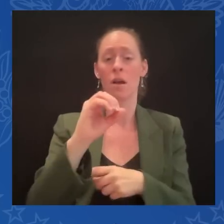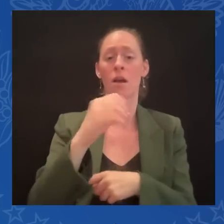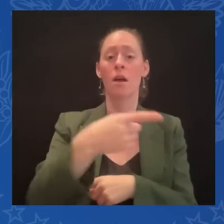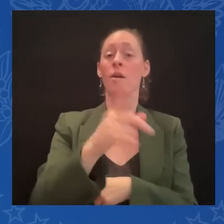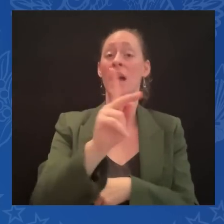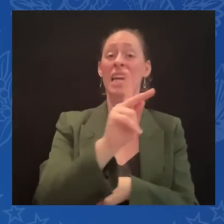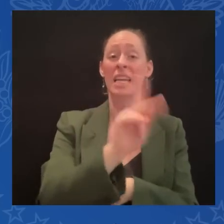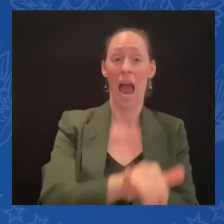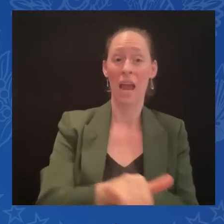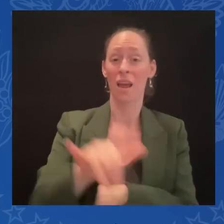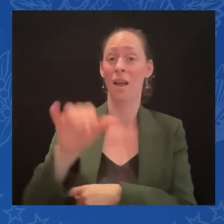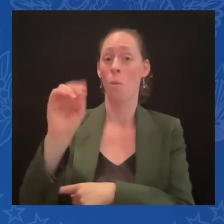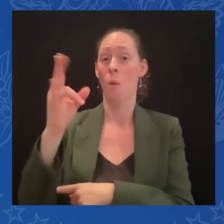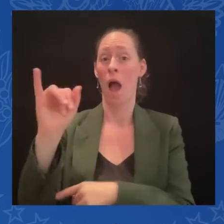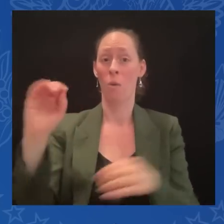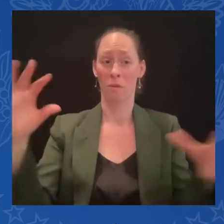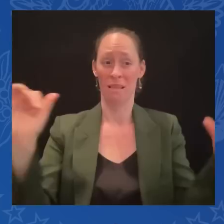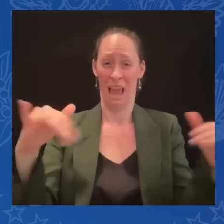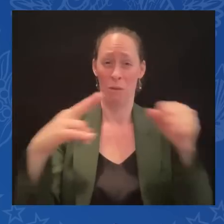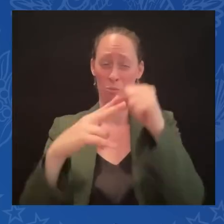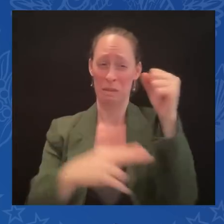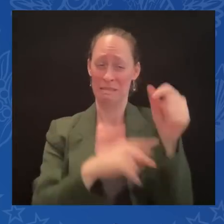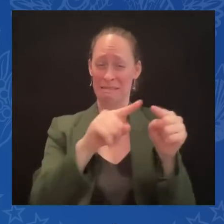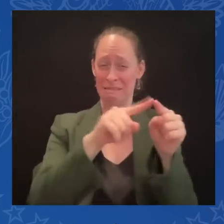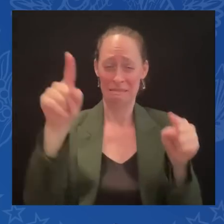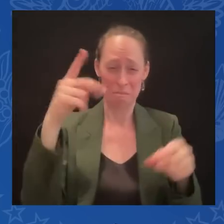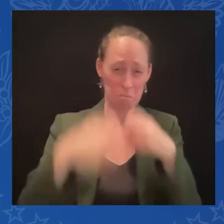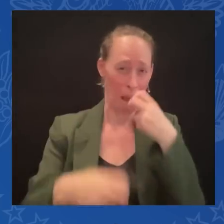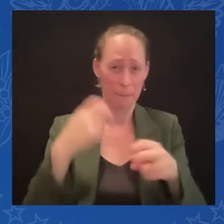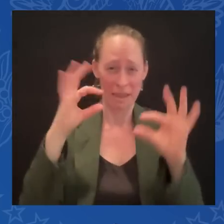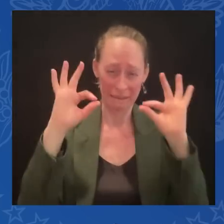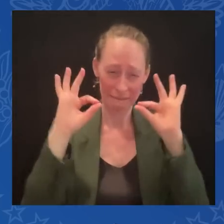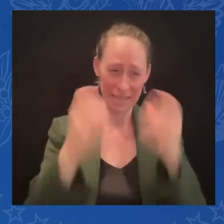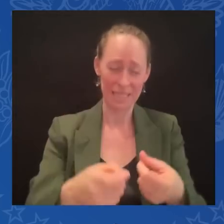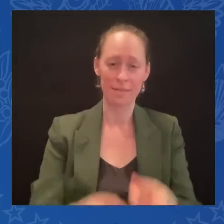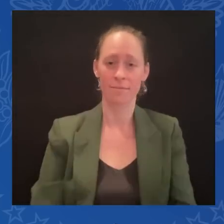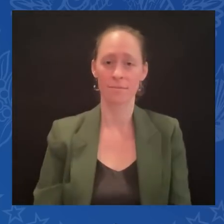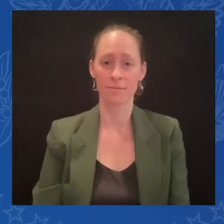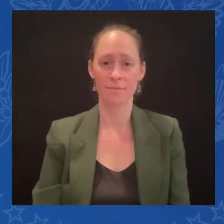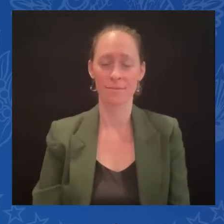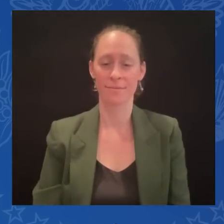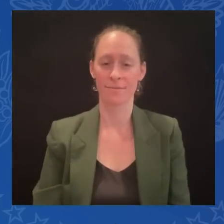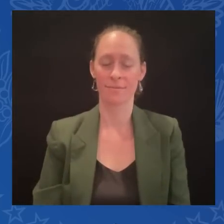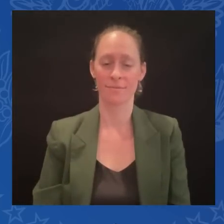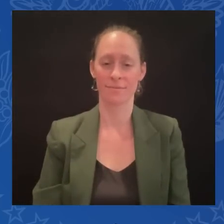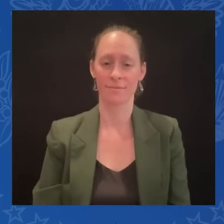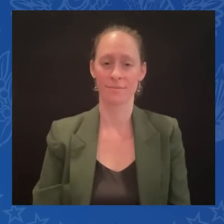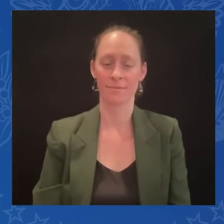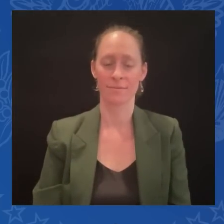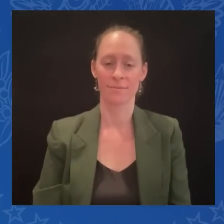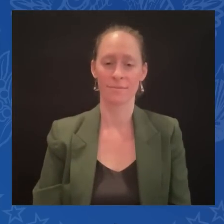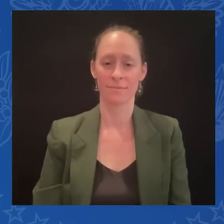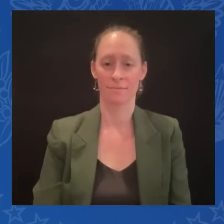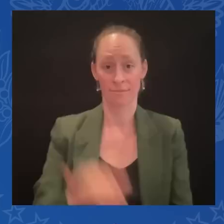a billion dollars to renew the Hudson Tunnel. You walk through that tunnel, it was built 100 years ago.